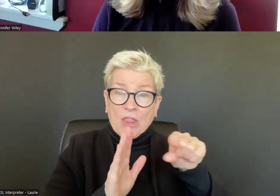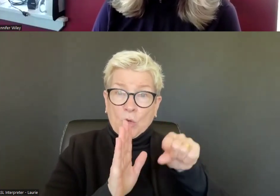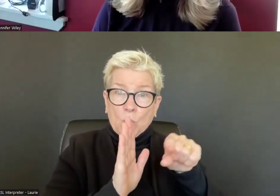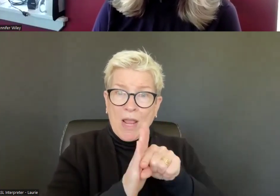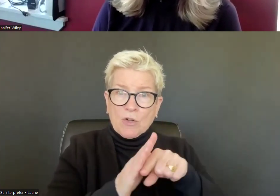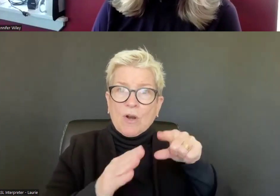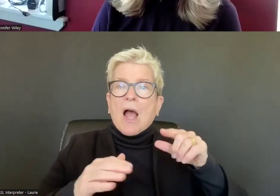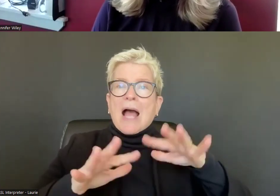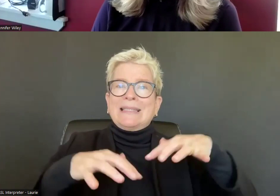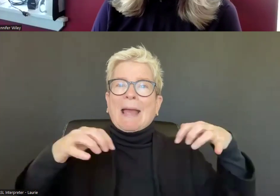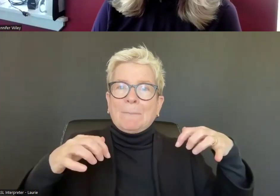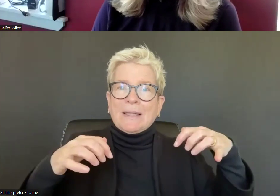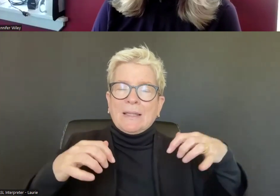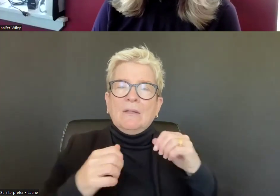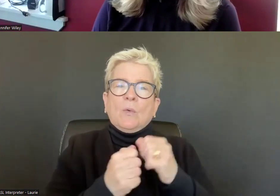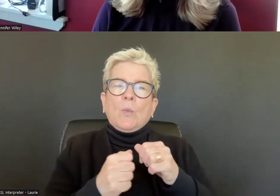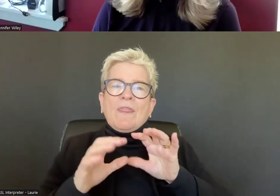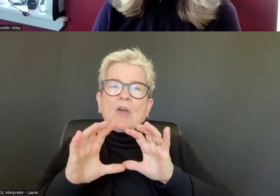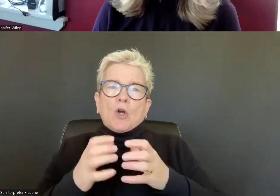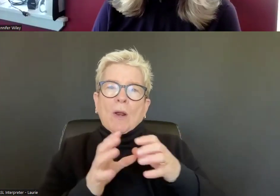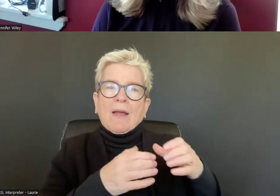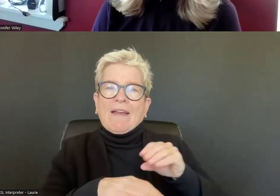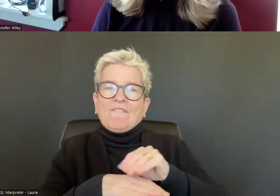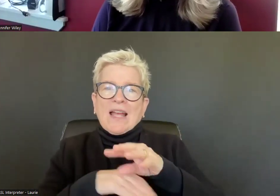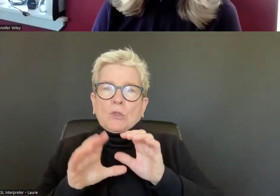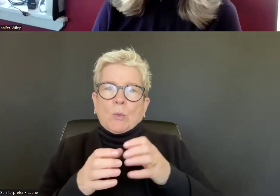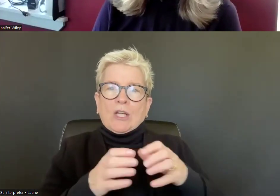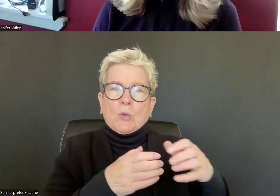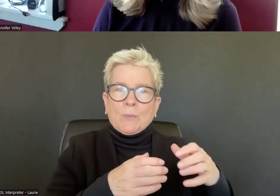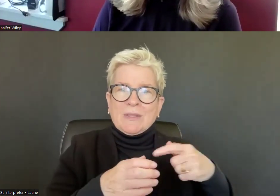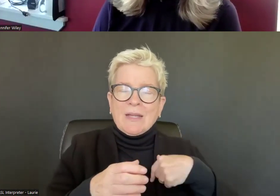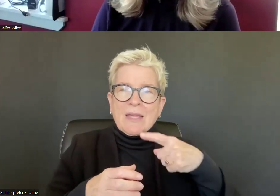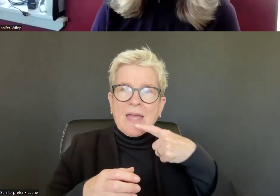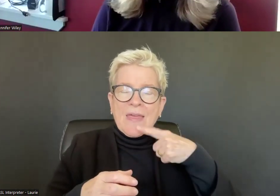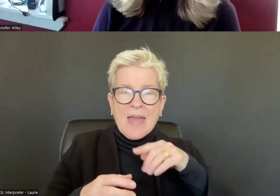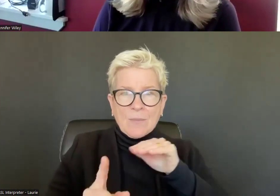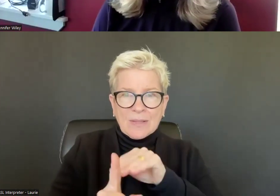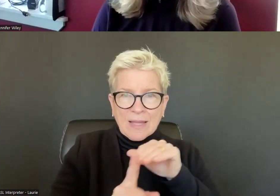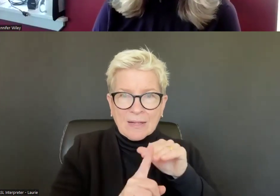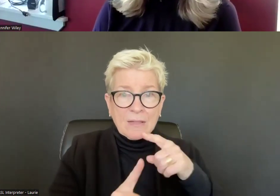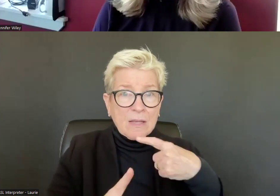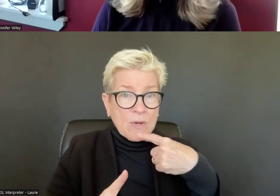remind them about hey this is where your progress is this is where we're at um and there's a little